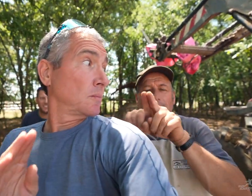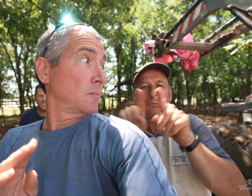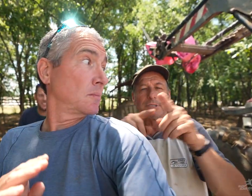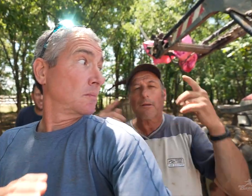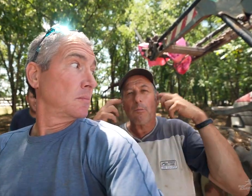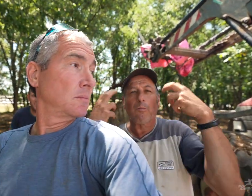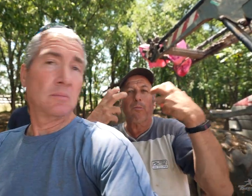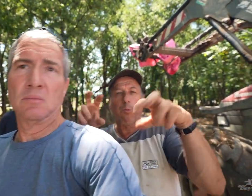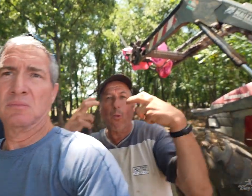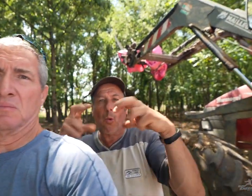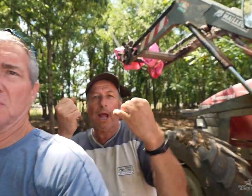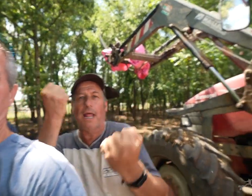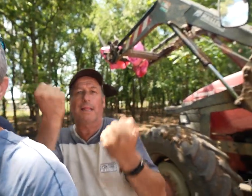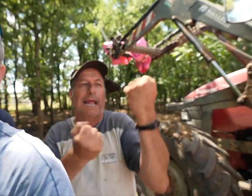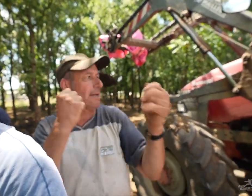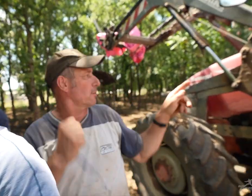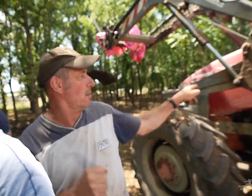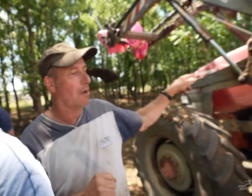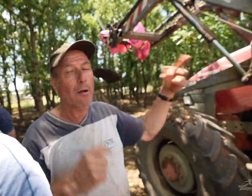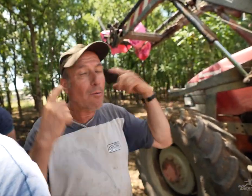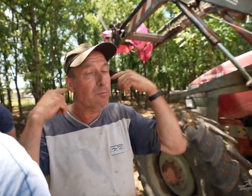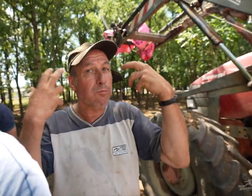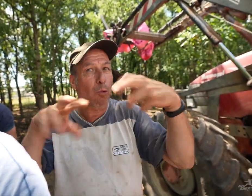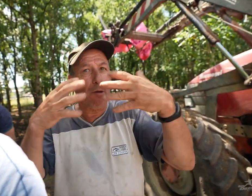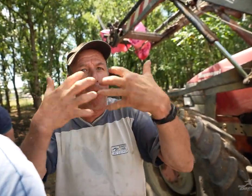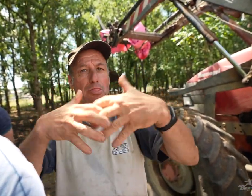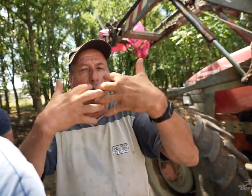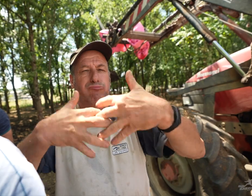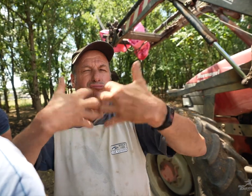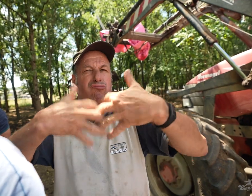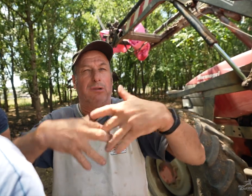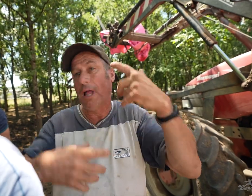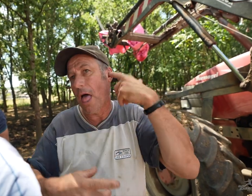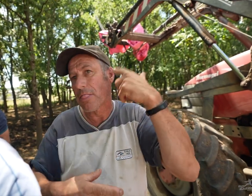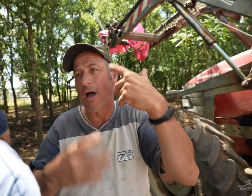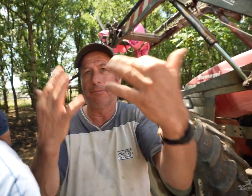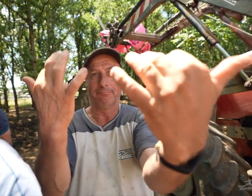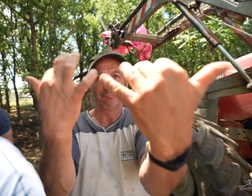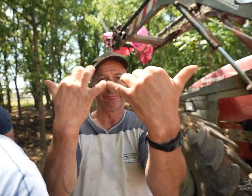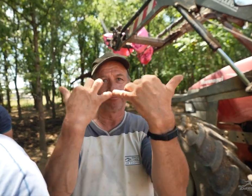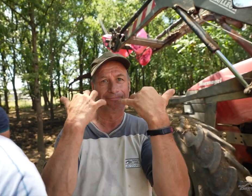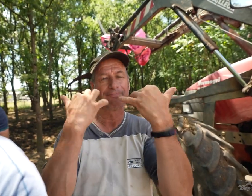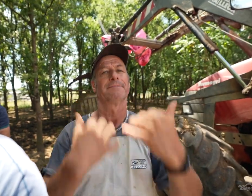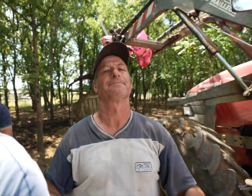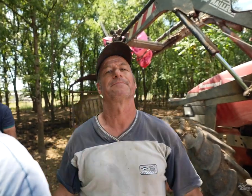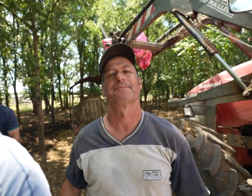Also, this tractor’s engine is loud, which attracts the bison to us.